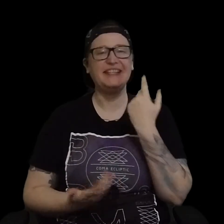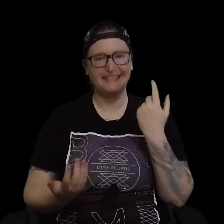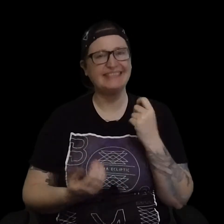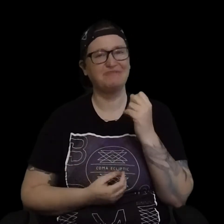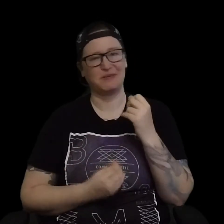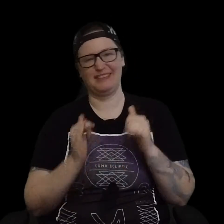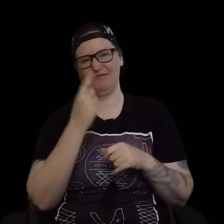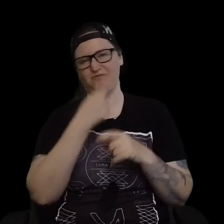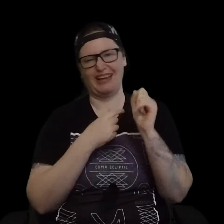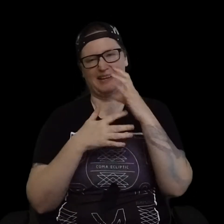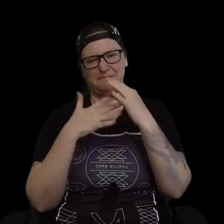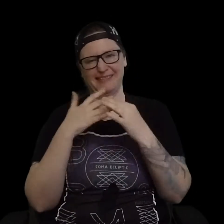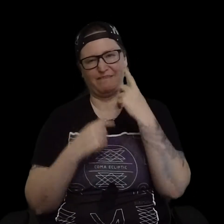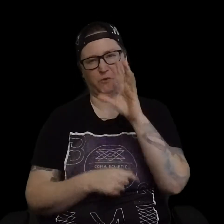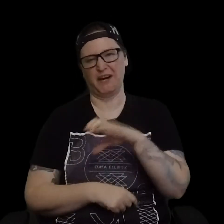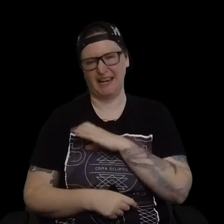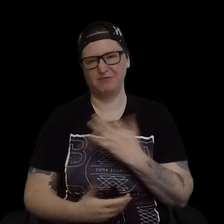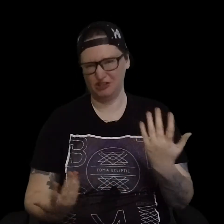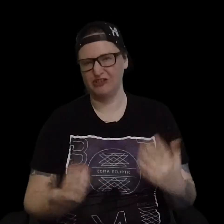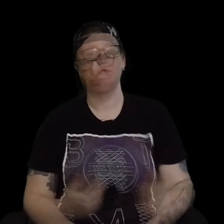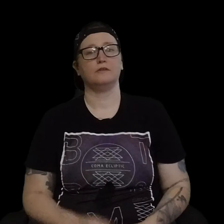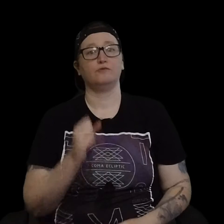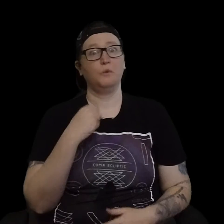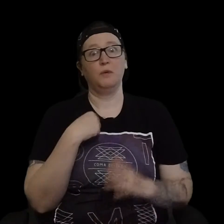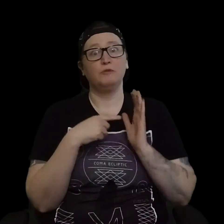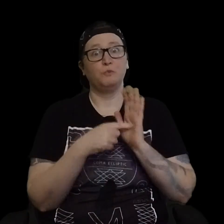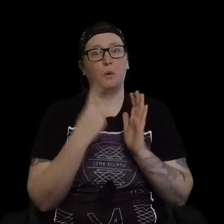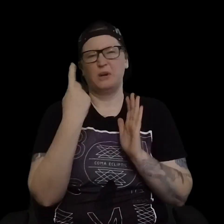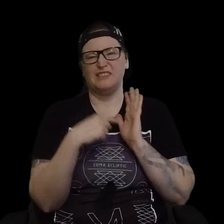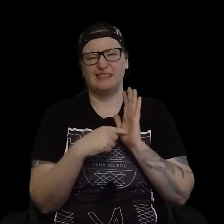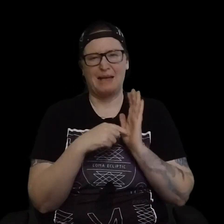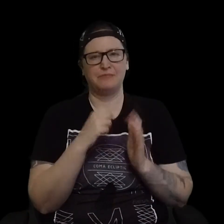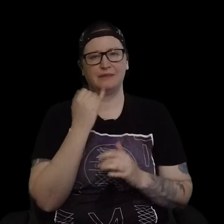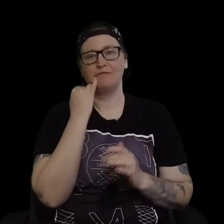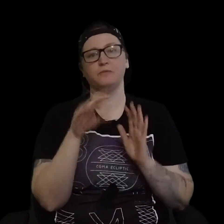so that's cool so again you can pick whichever one you want for your character and I'm going to show